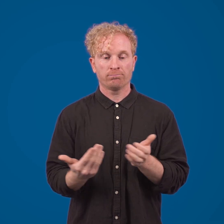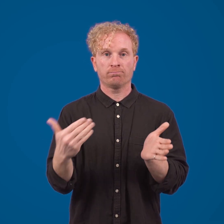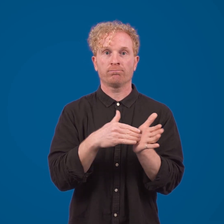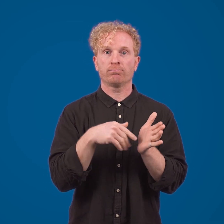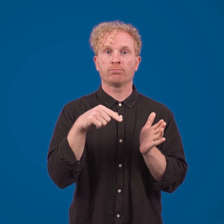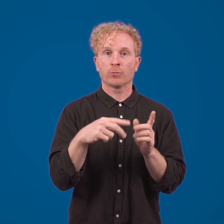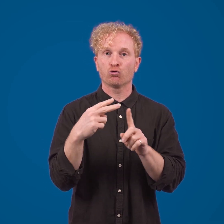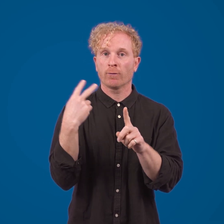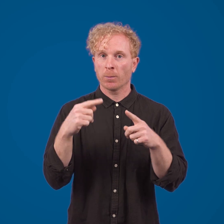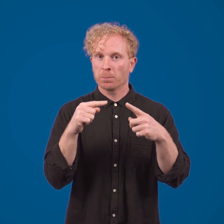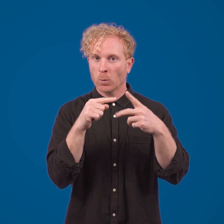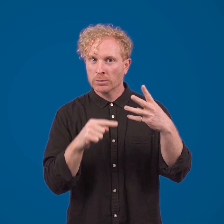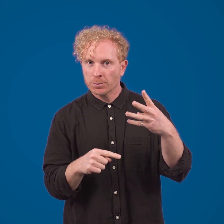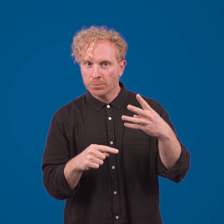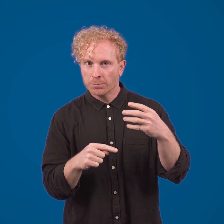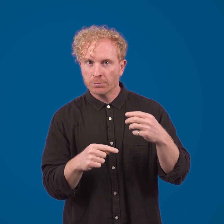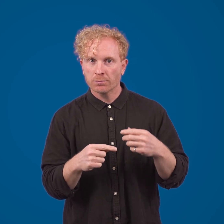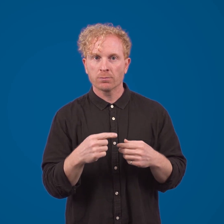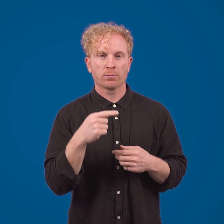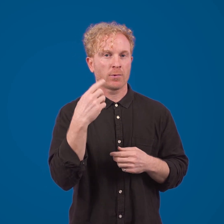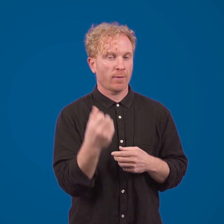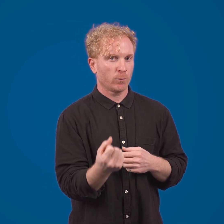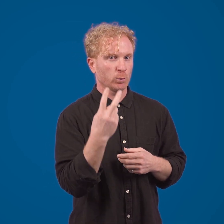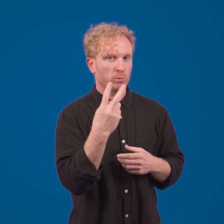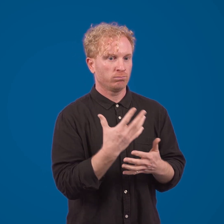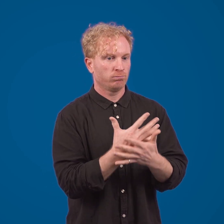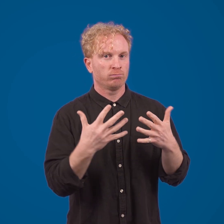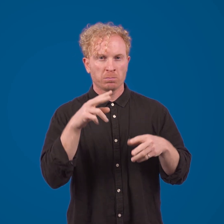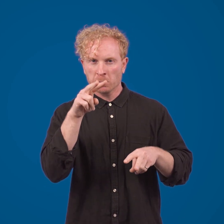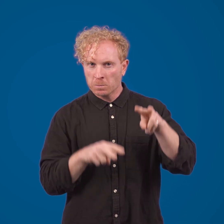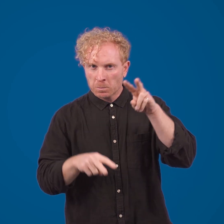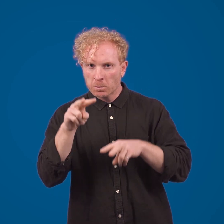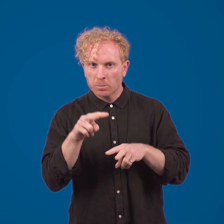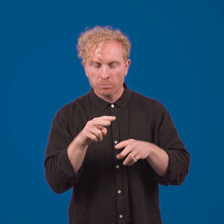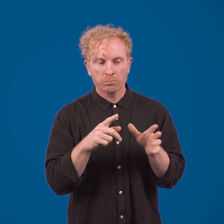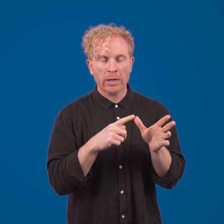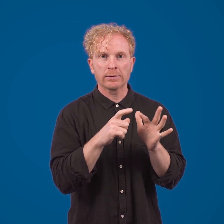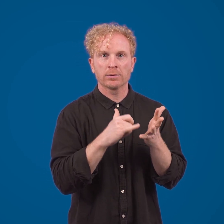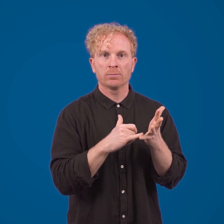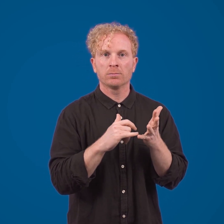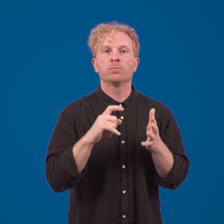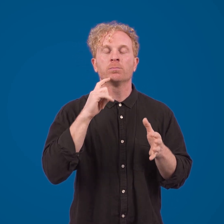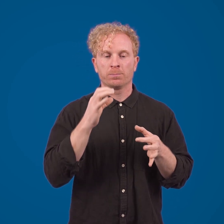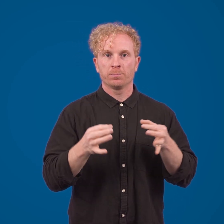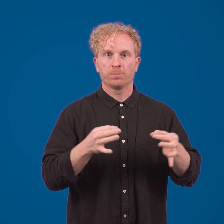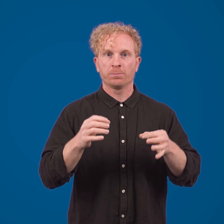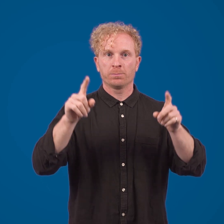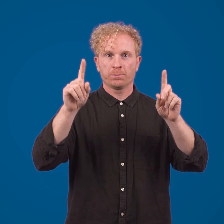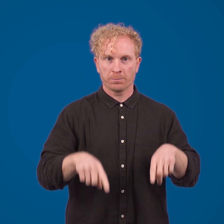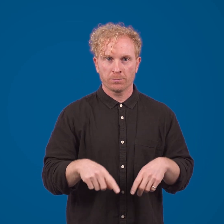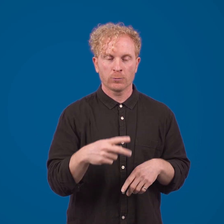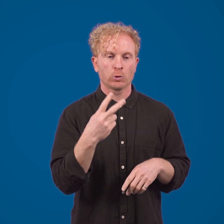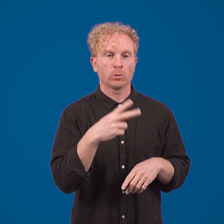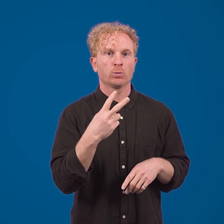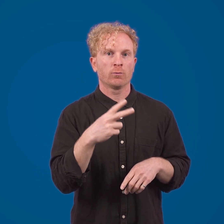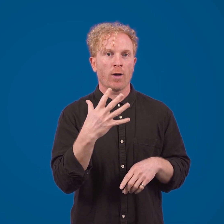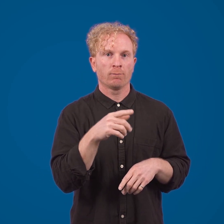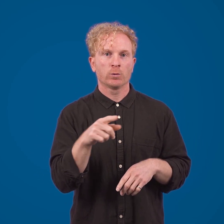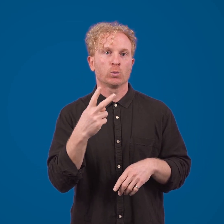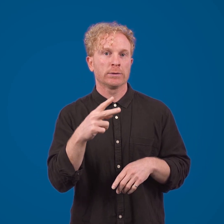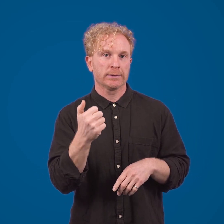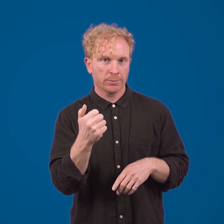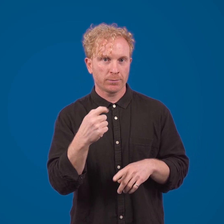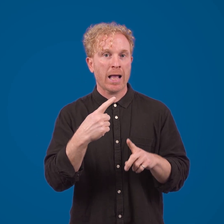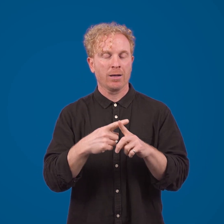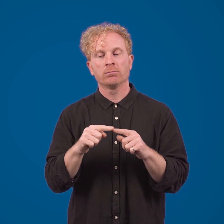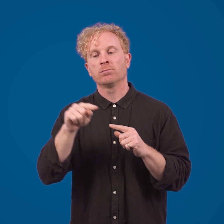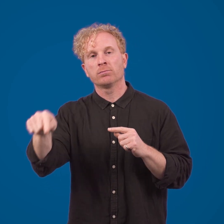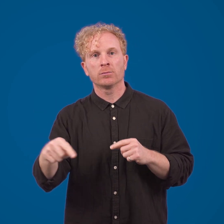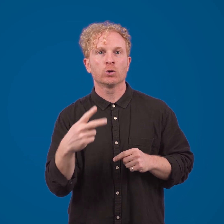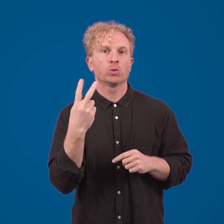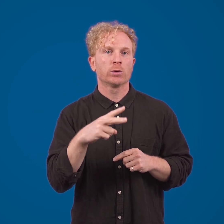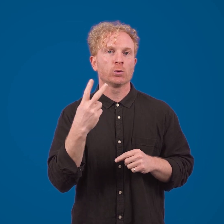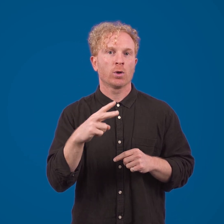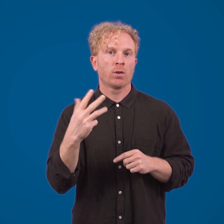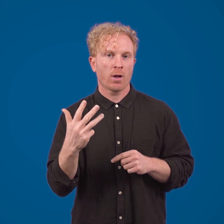In addition to this review point, there are two major evaluations of ADS planned to occur in 2025-26 and 2029.